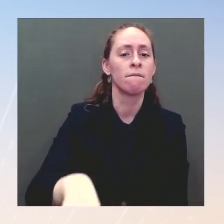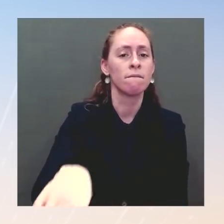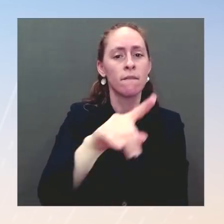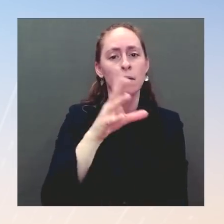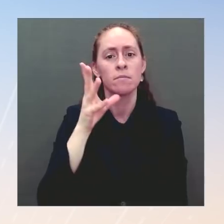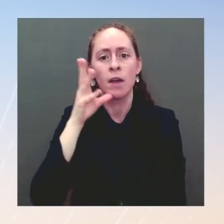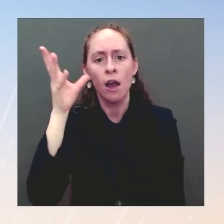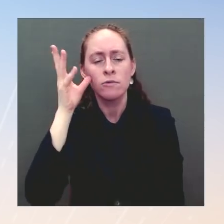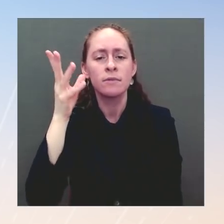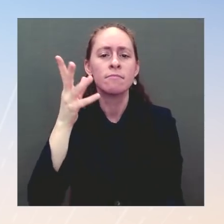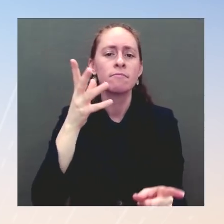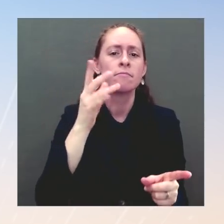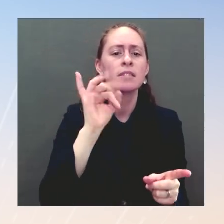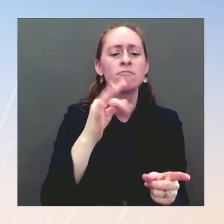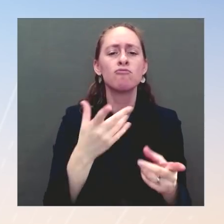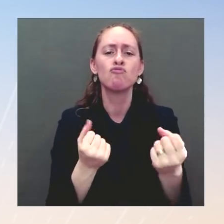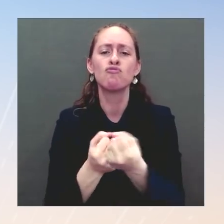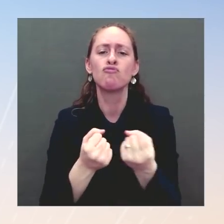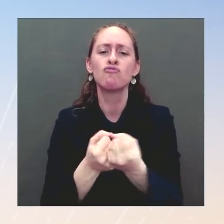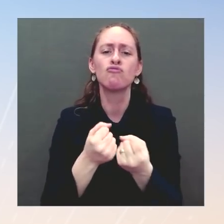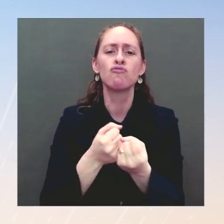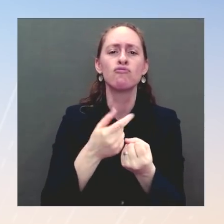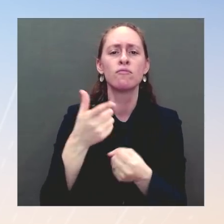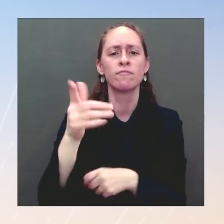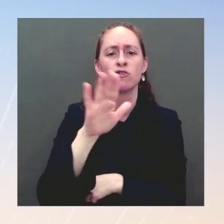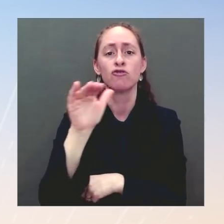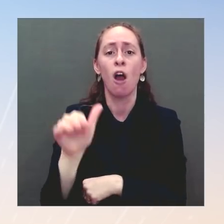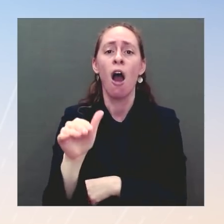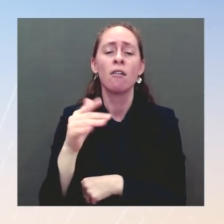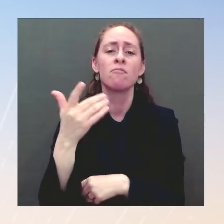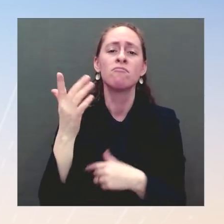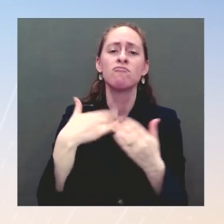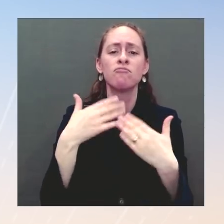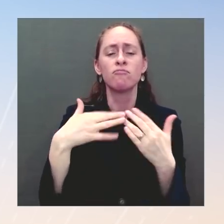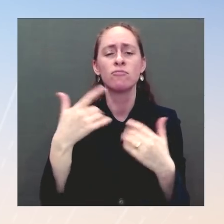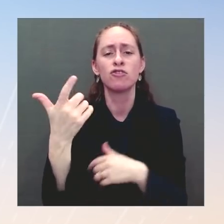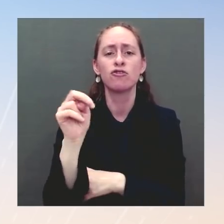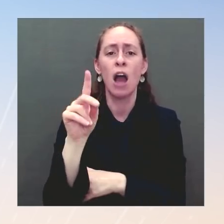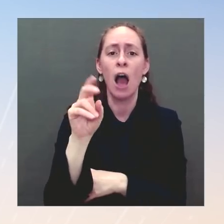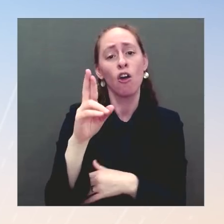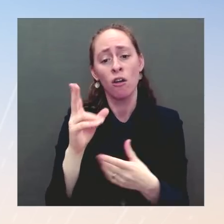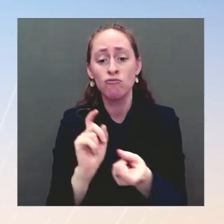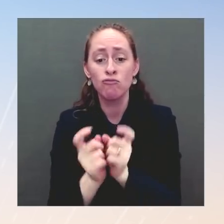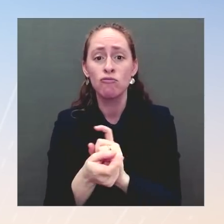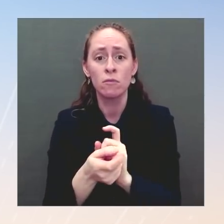Ms. Psaki: Well, I spoke a little bit, unfortunately, to another law that we saw moving in Florida